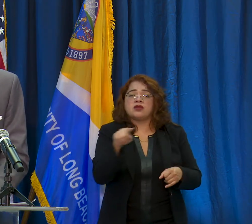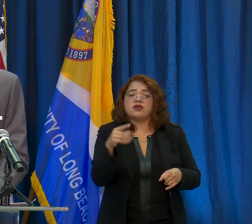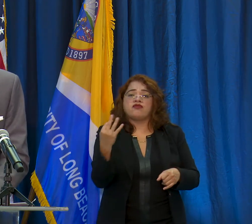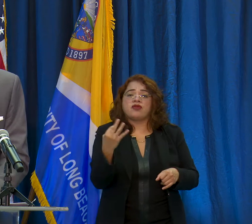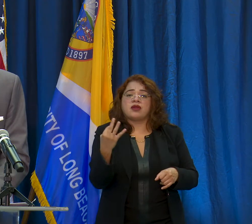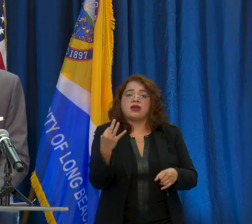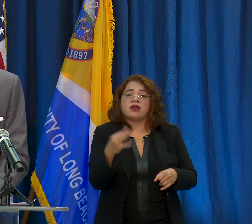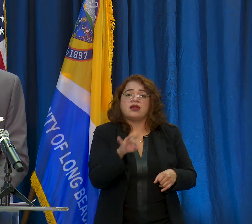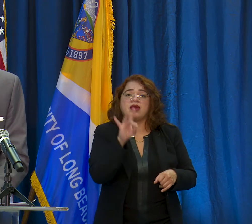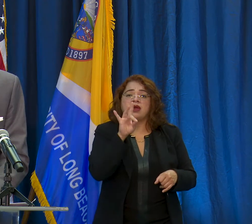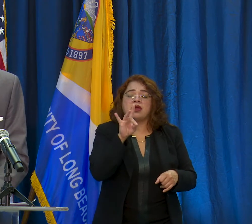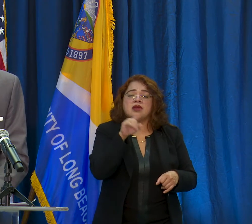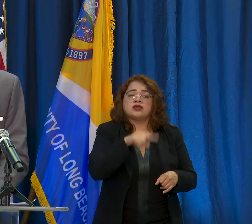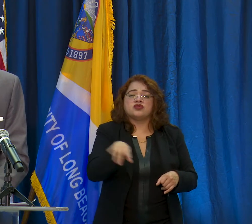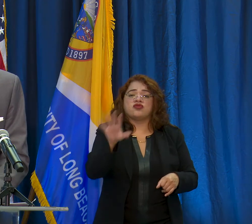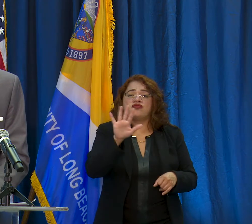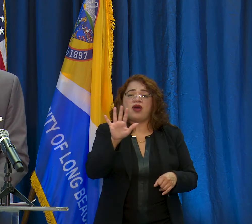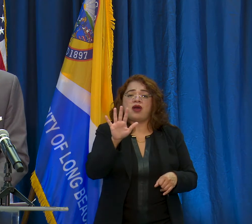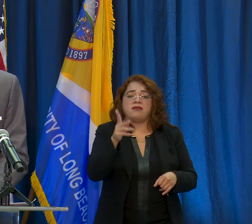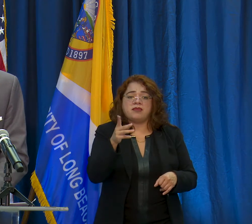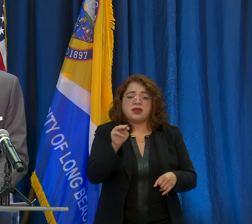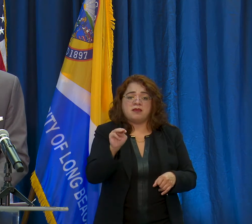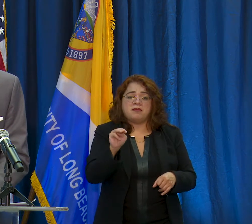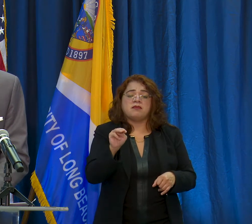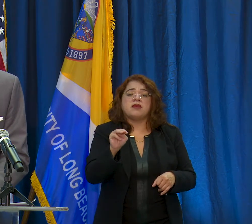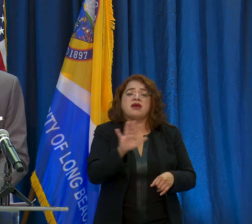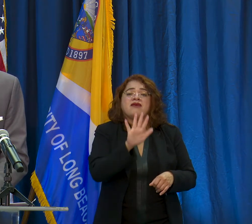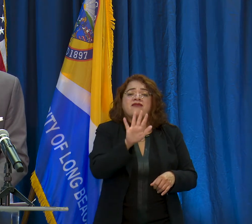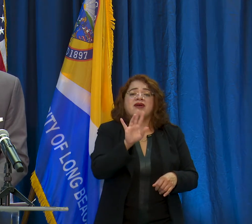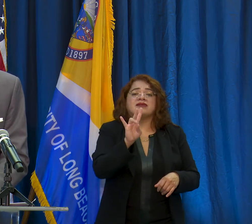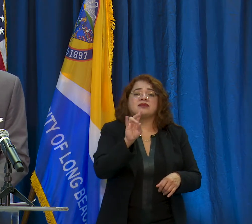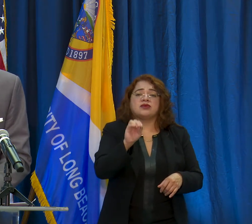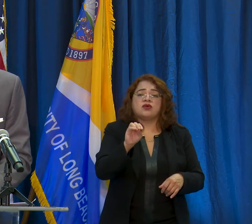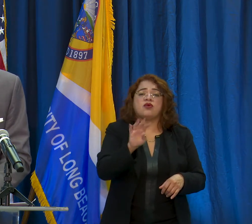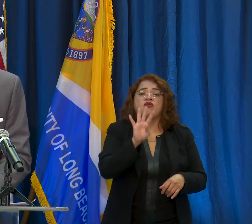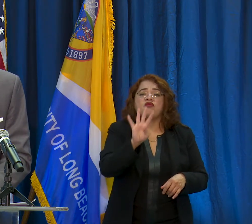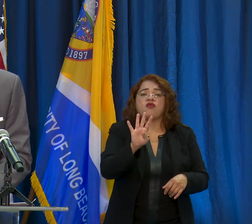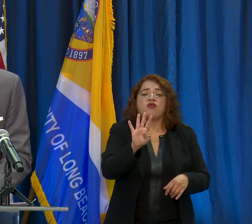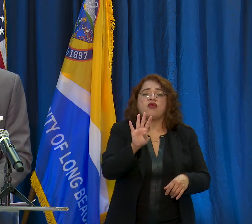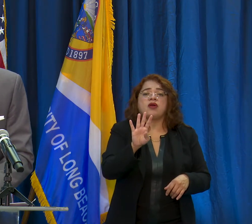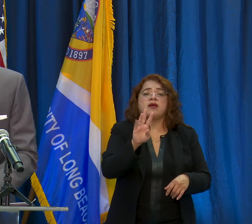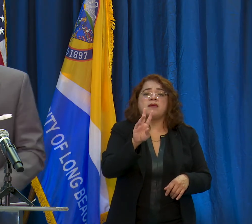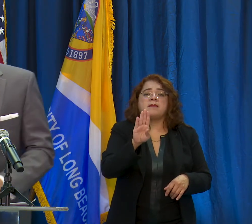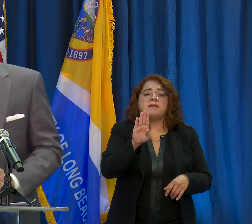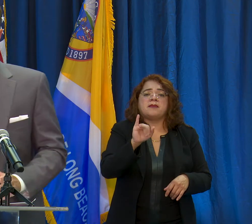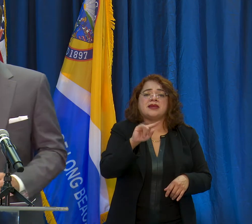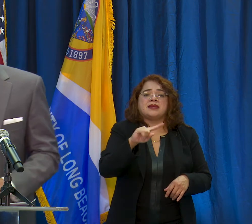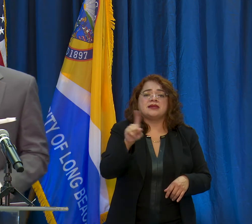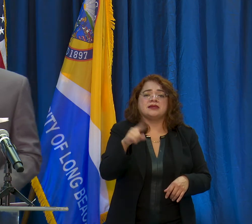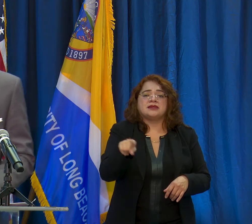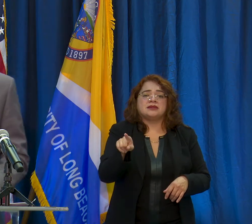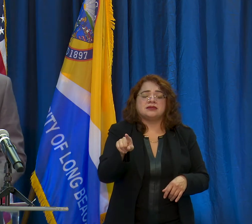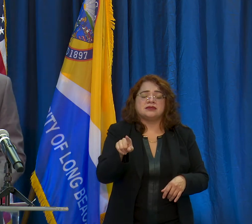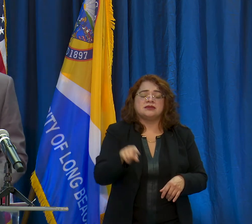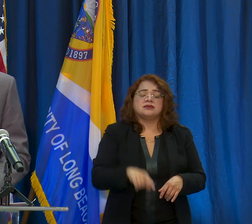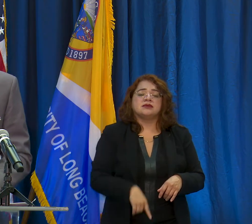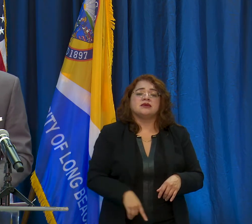from 8 a.m to 5 p.m at 570-4BIZ. The city is also encouraging